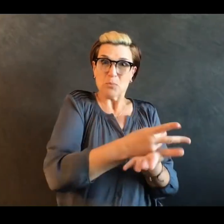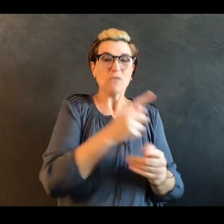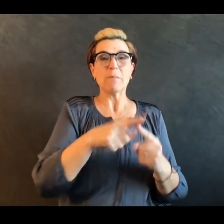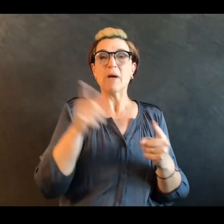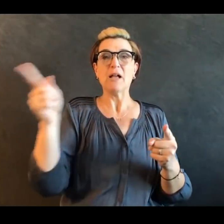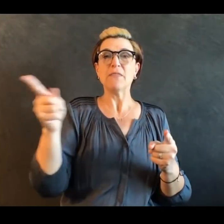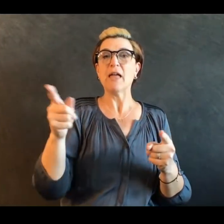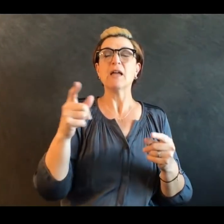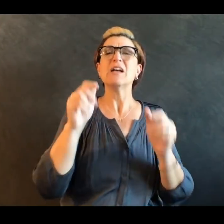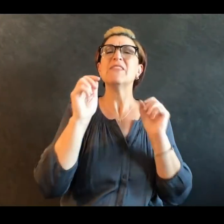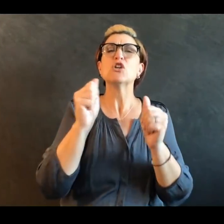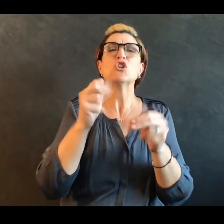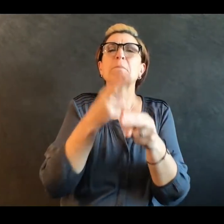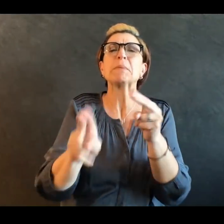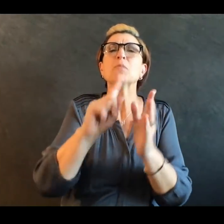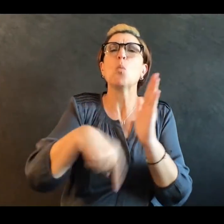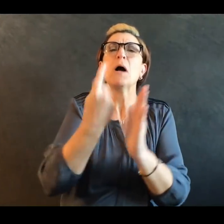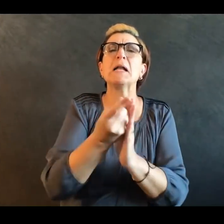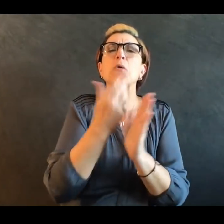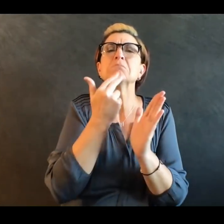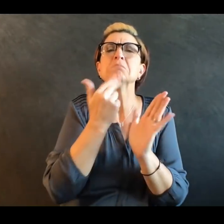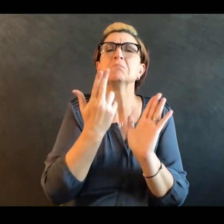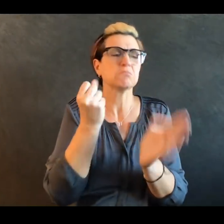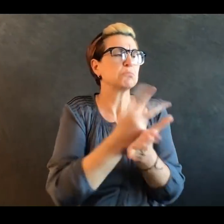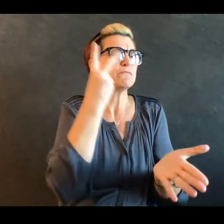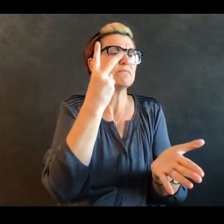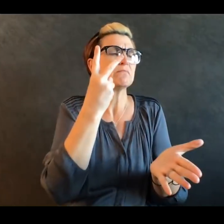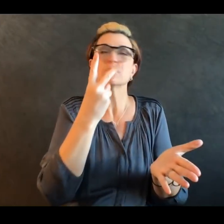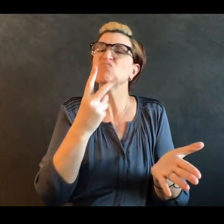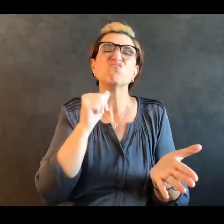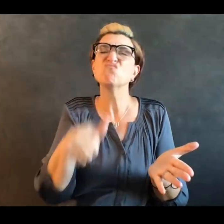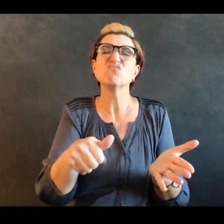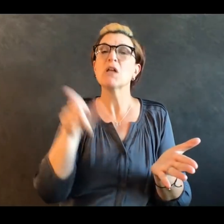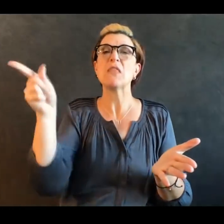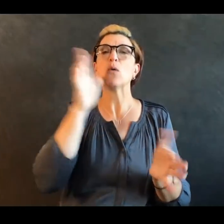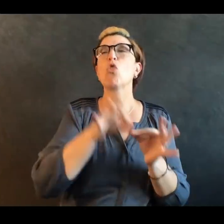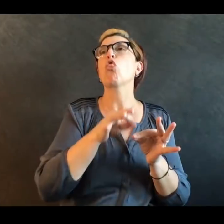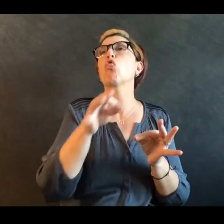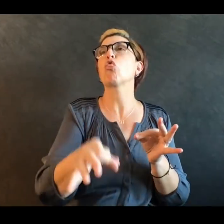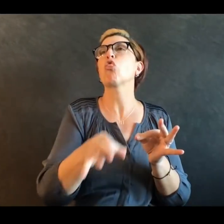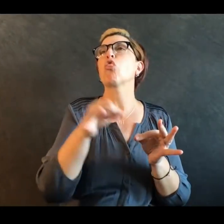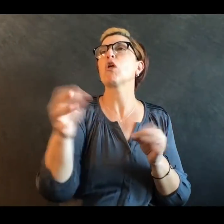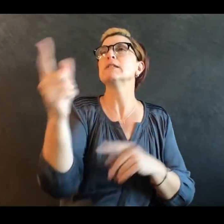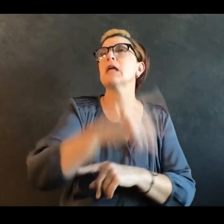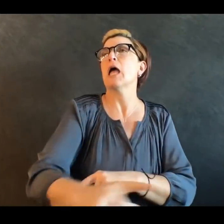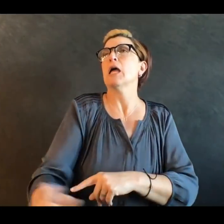hour and instead it takes some many days in order to advance the health and